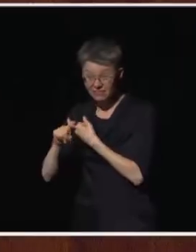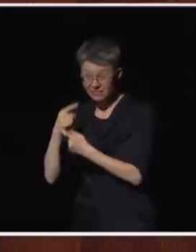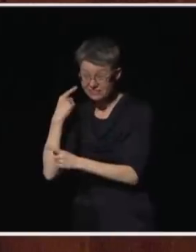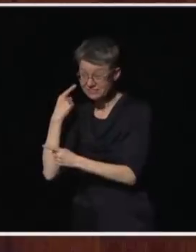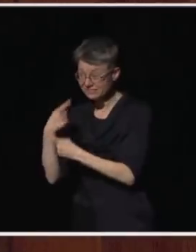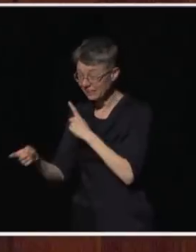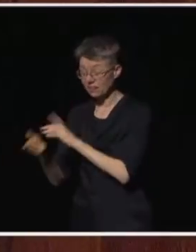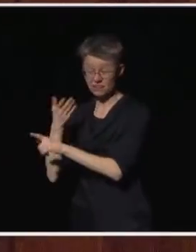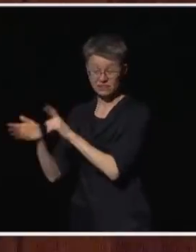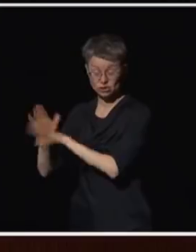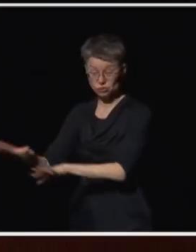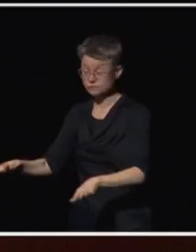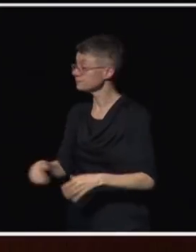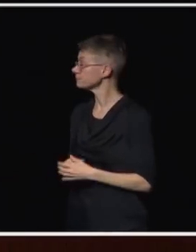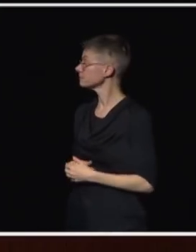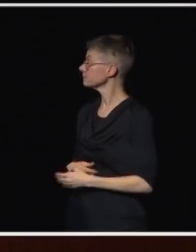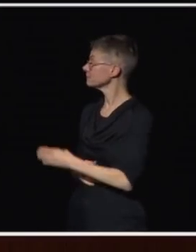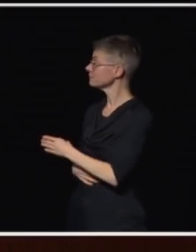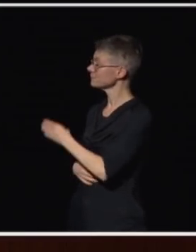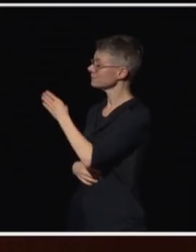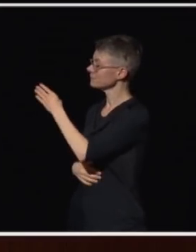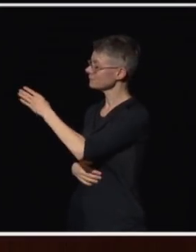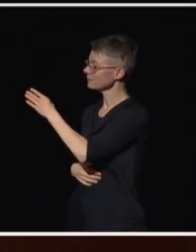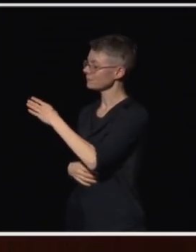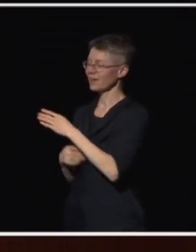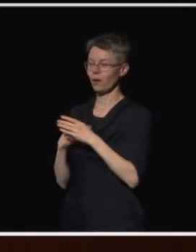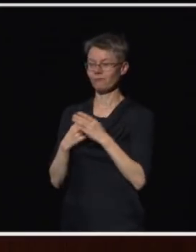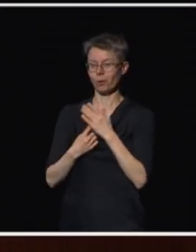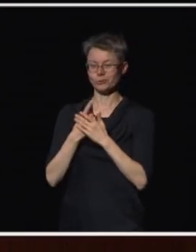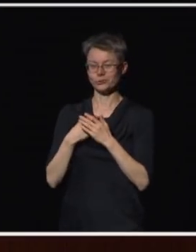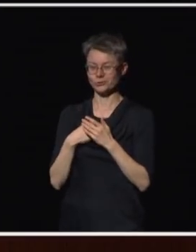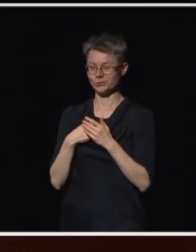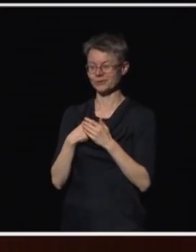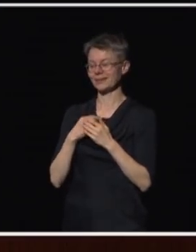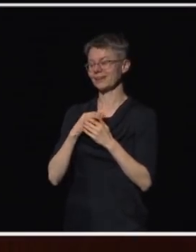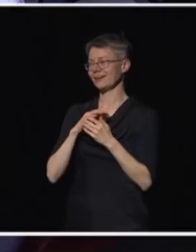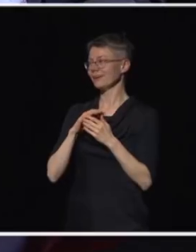I'm going to take the liberty of asking you the final question. It's kind of a big one, too, in the time we have, I'm afraid. Excuse me! Yeah?